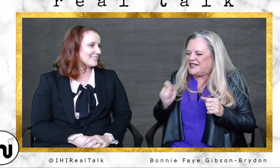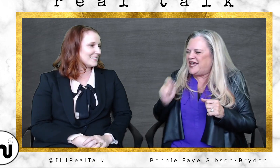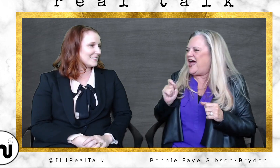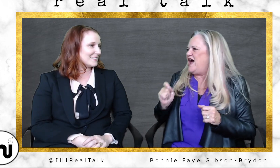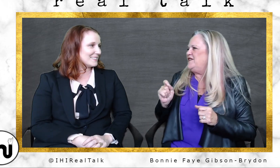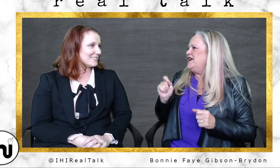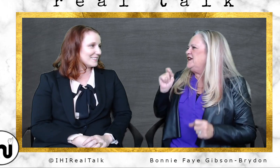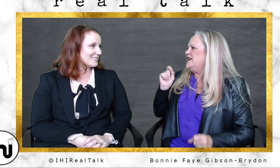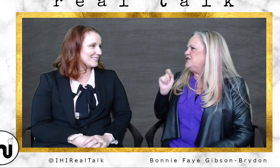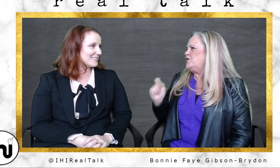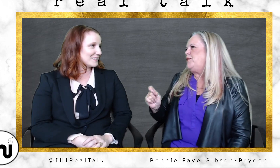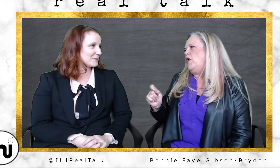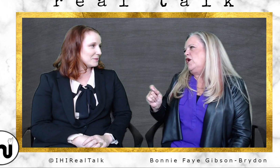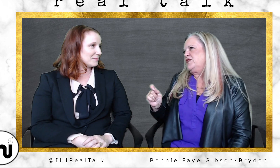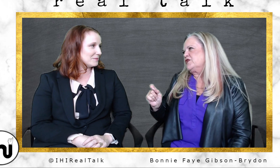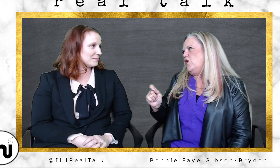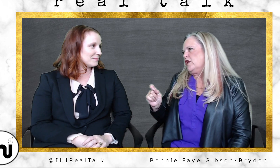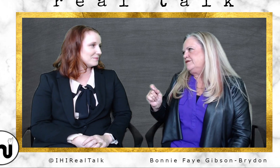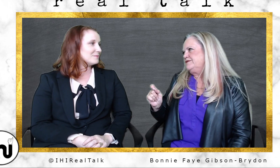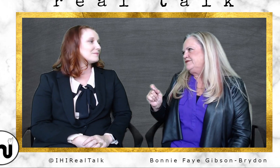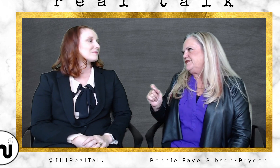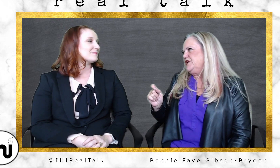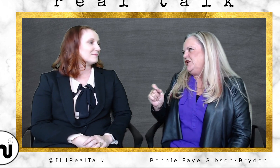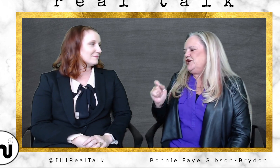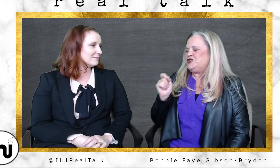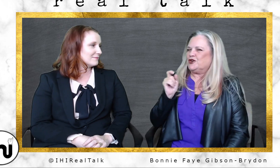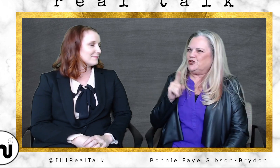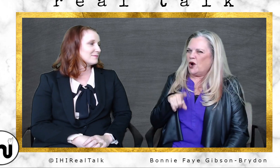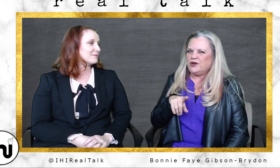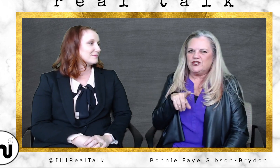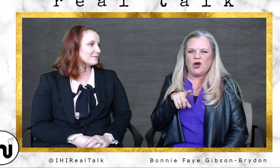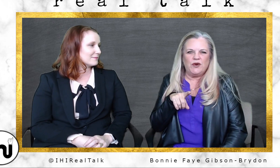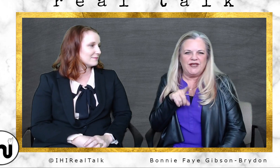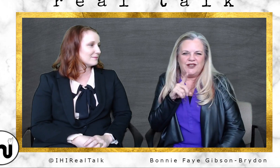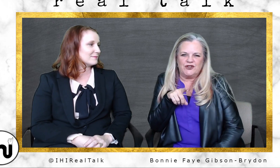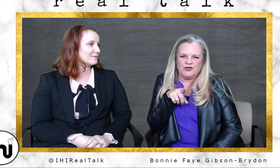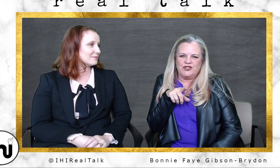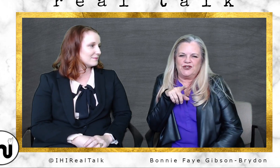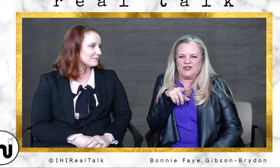to have is rapport with the court. So if you always go in introducing yourself,